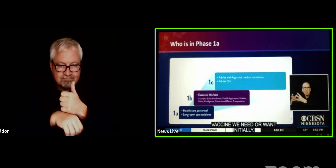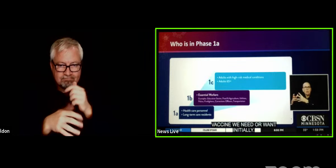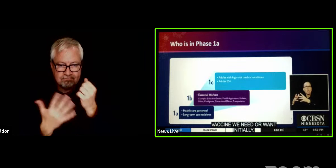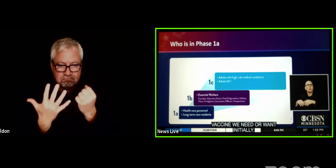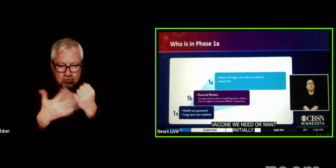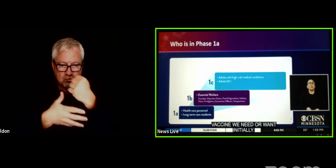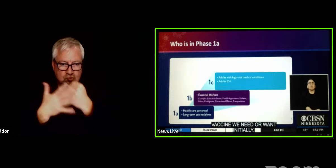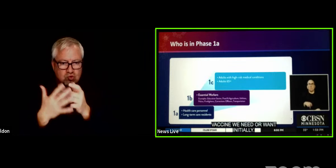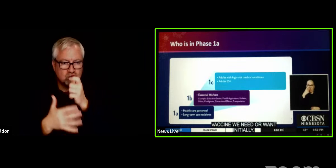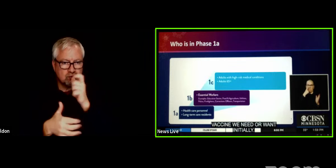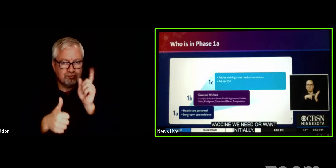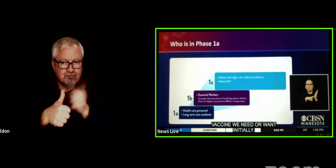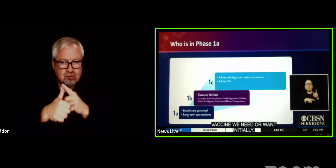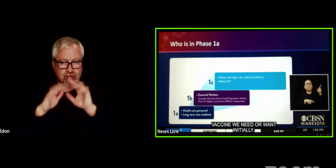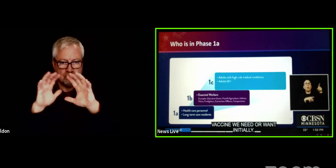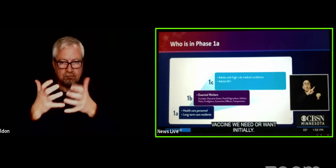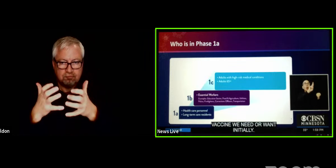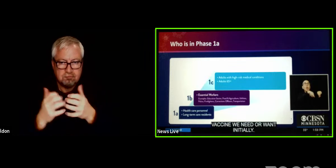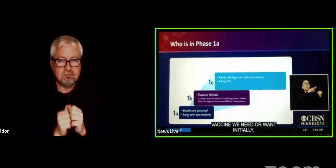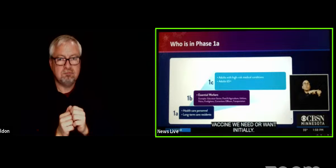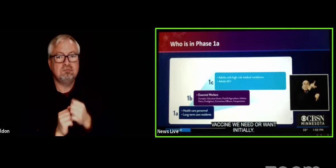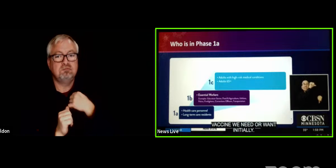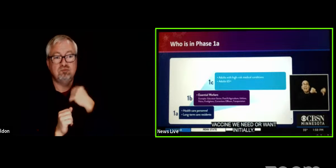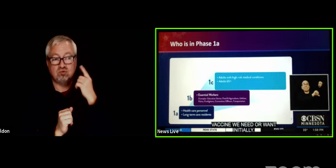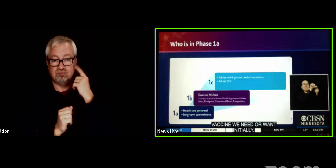RELEASED A REPORT THAT GAVE US AN ETHICAL FRAMEWORK FOR